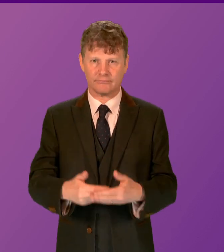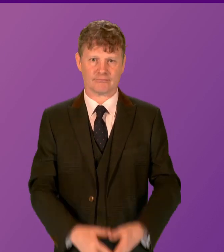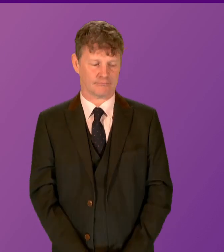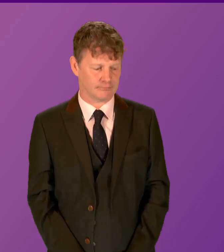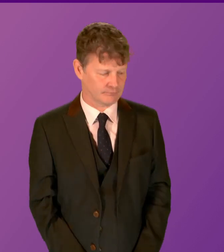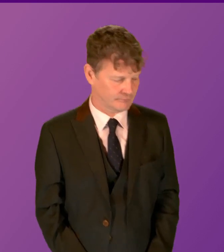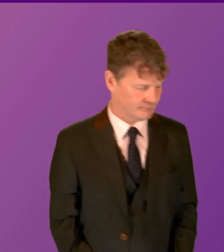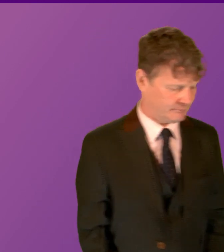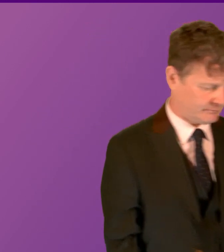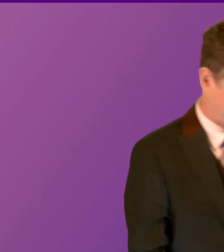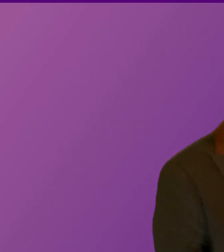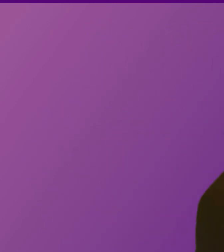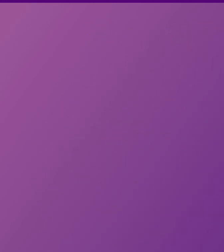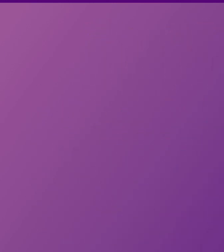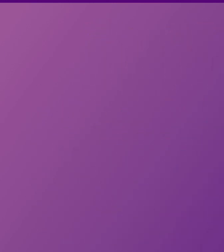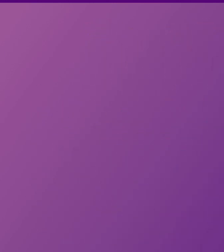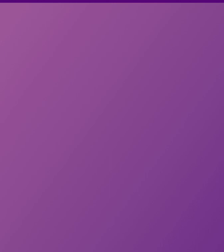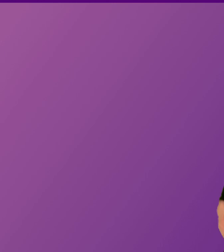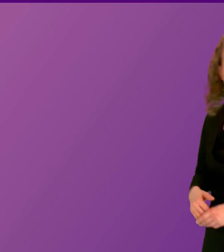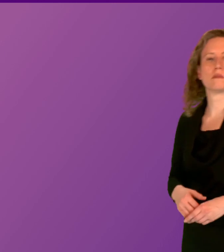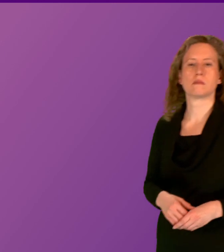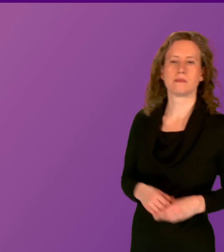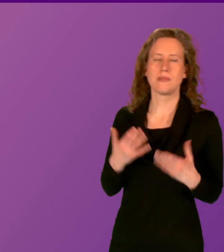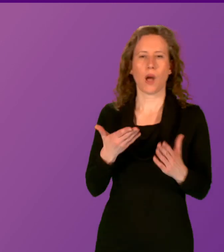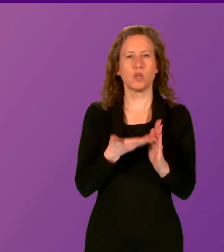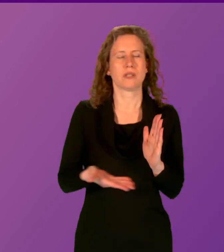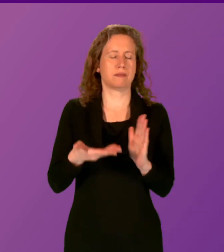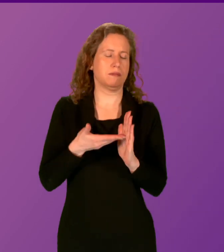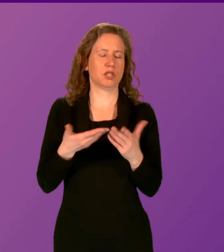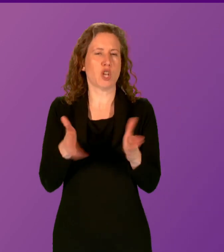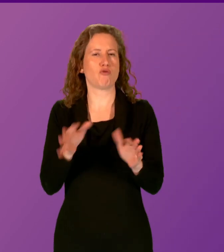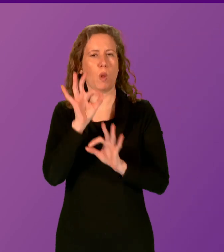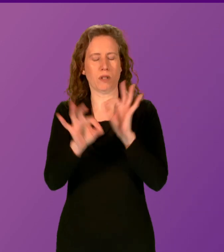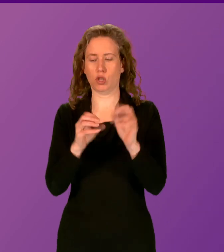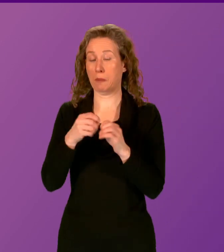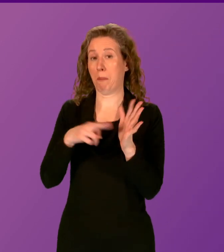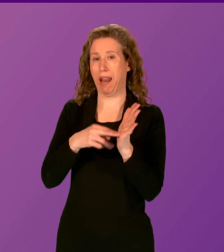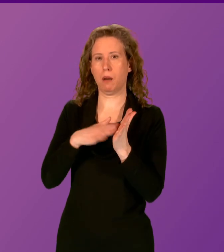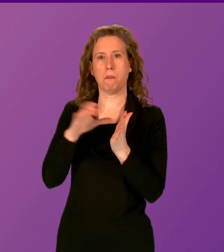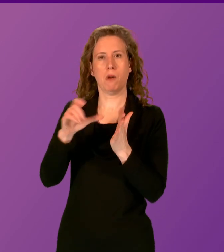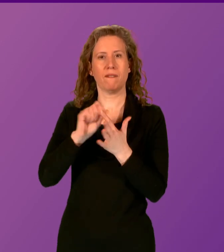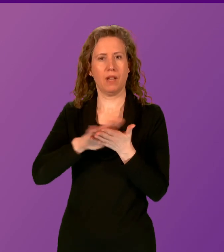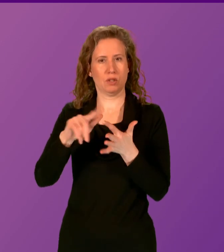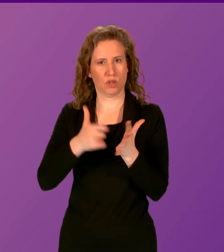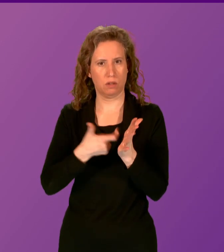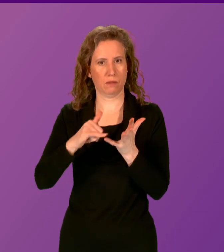We move to constituency and general supplementary questions.